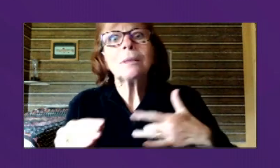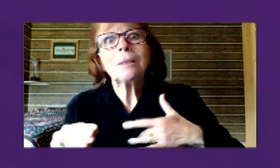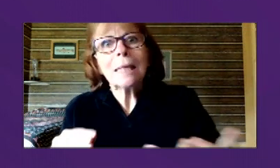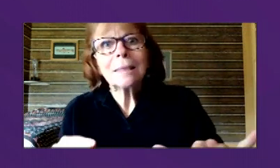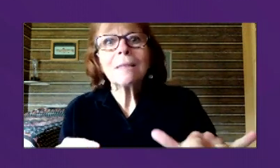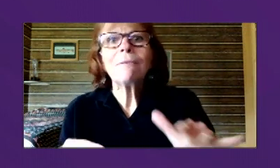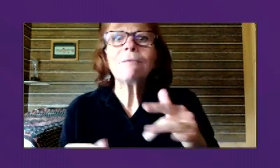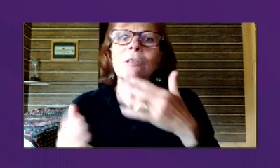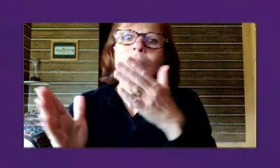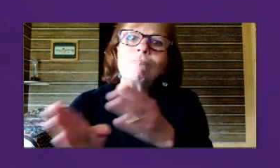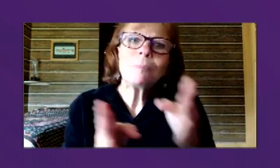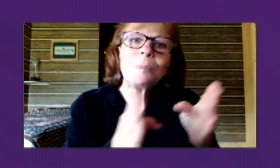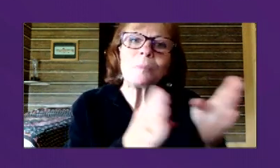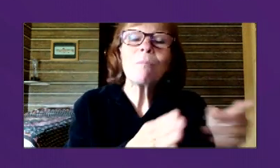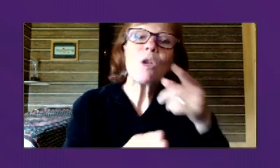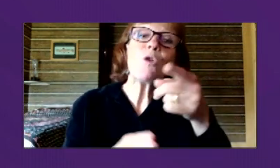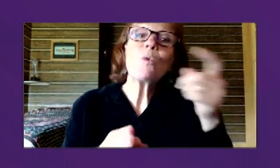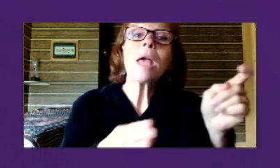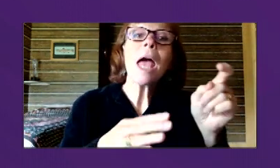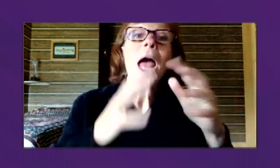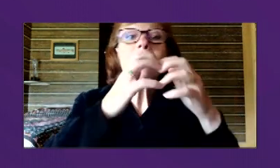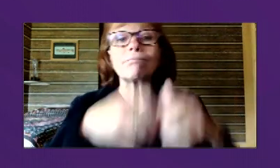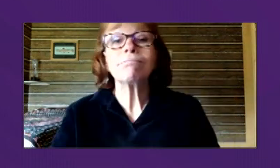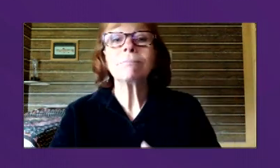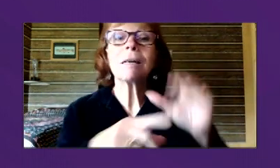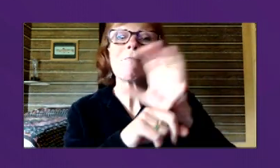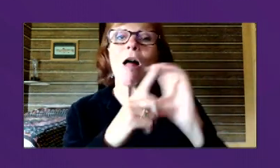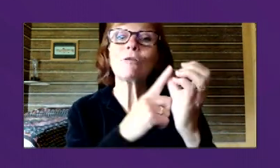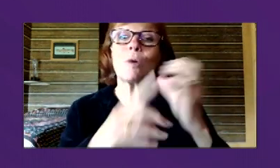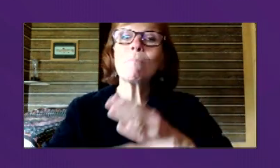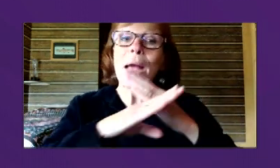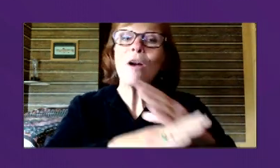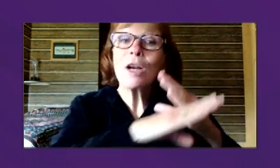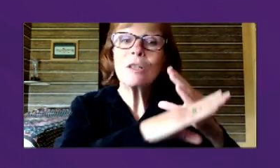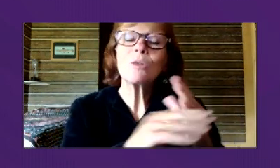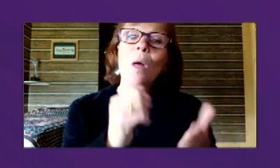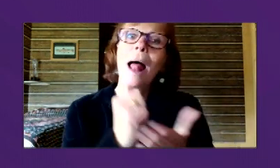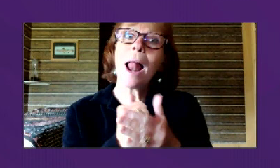cultural barriers will help you broaden your student's perceptions in meaningful ways.